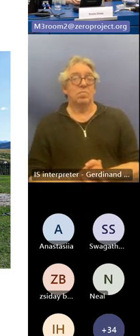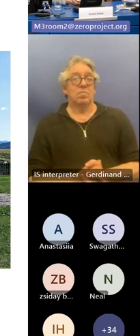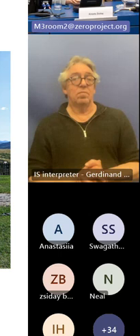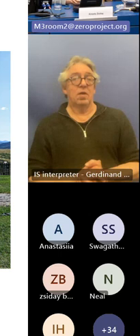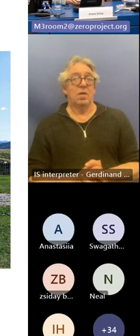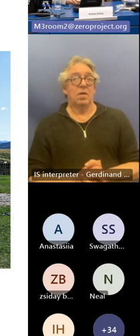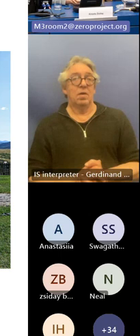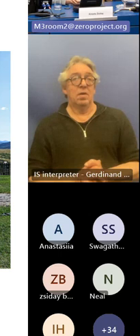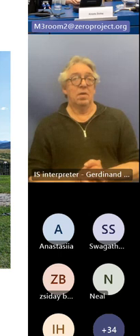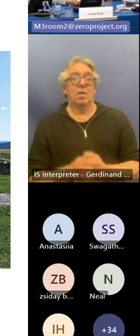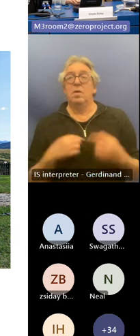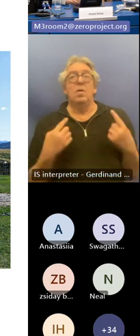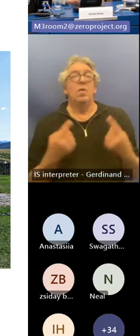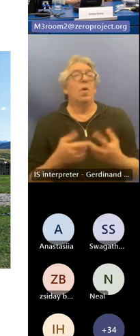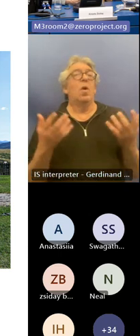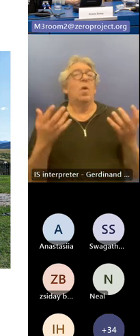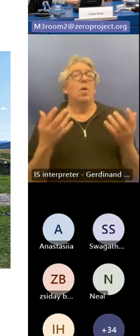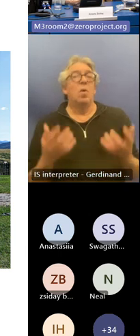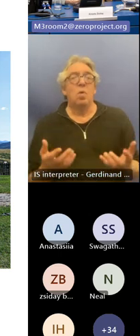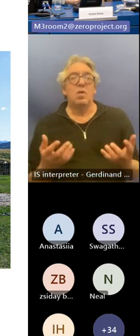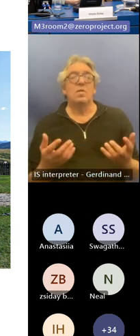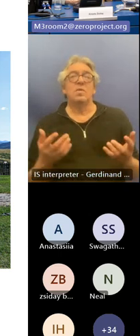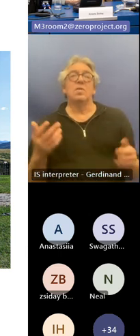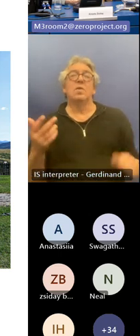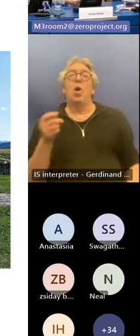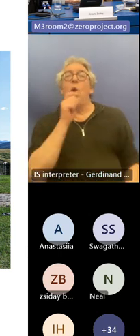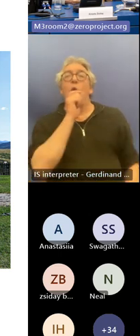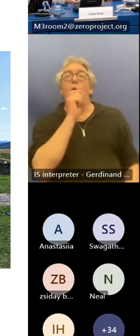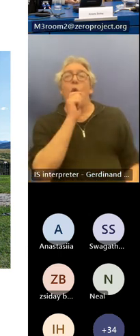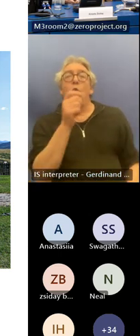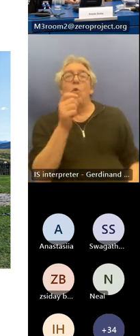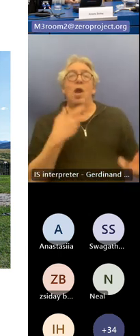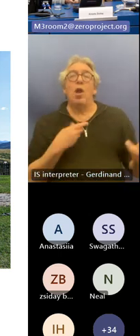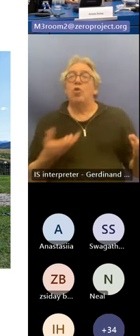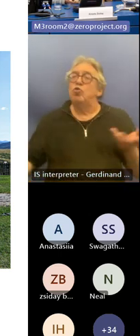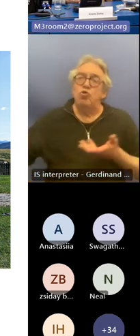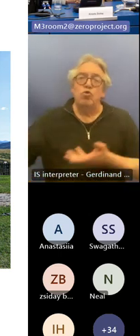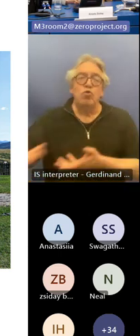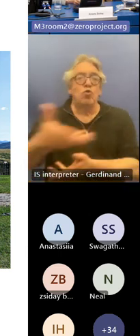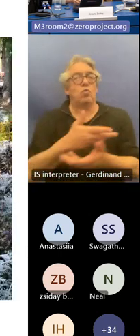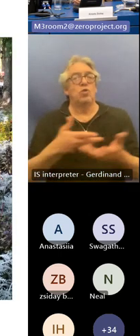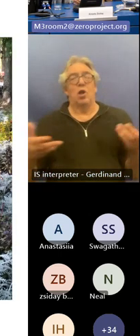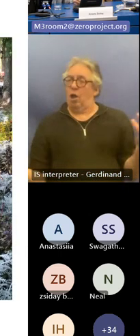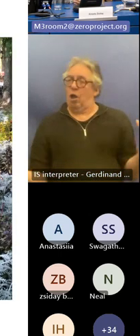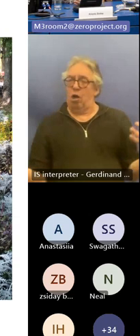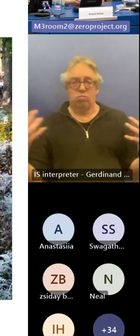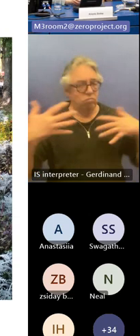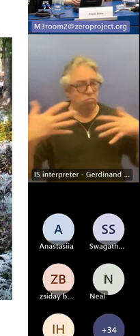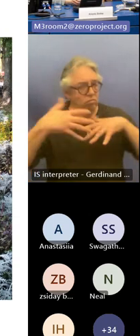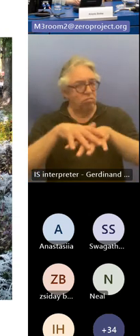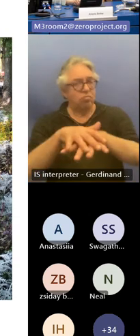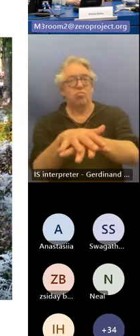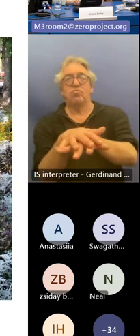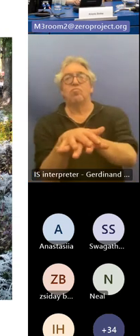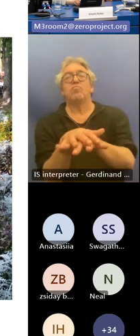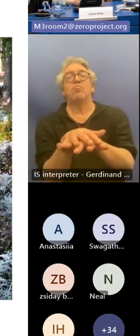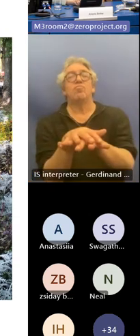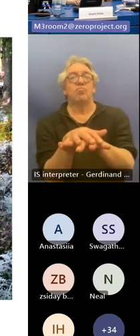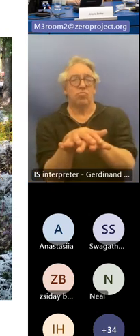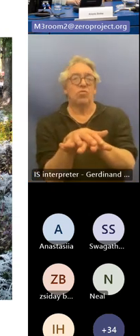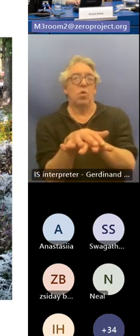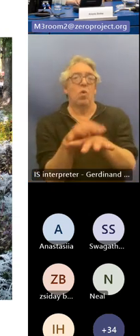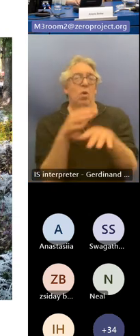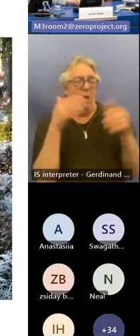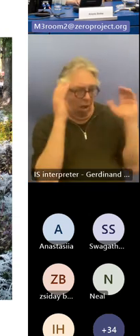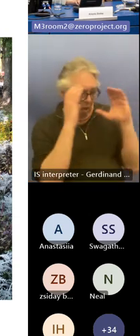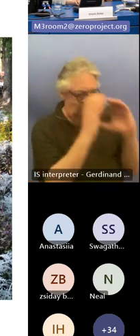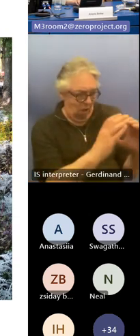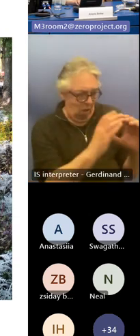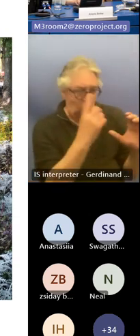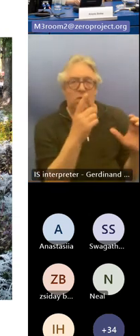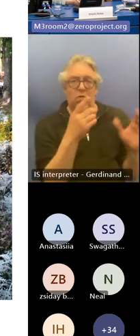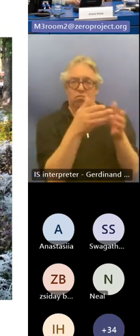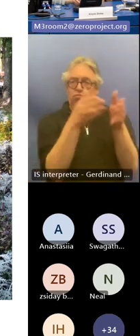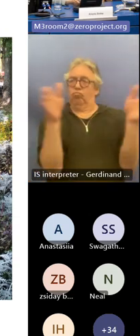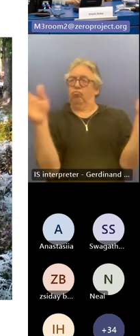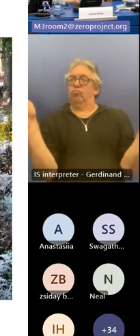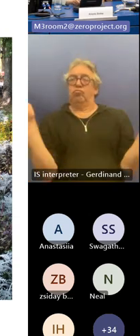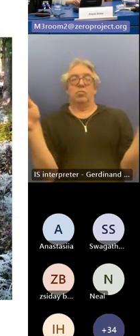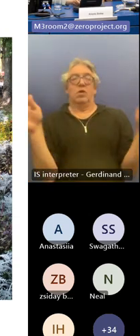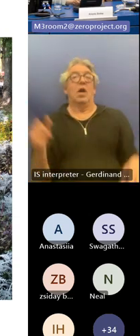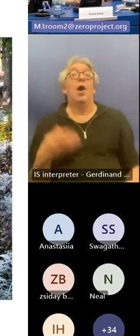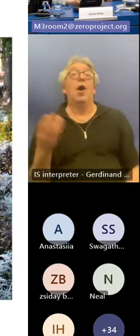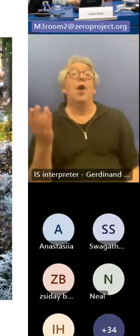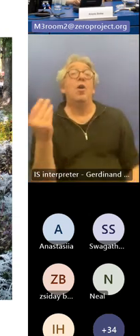improvement can take a step forward. Financing, like most of the organisations present,